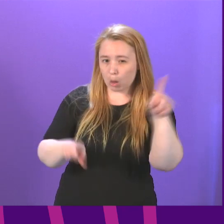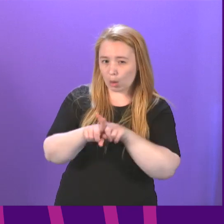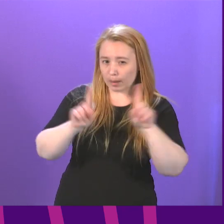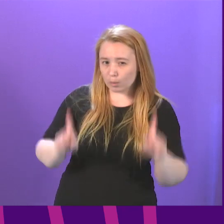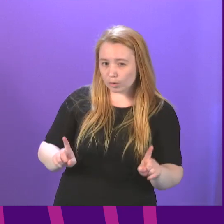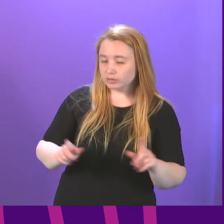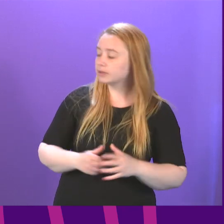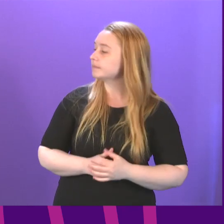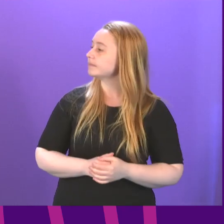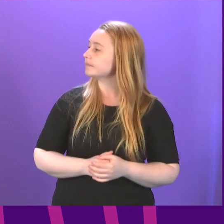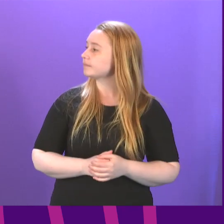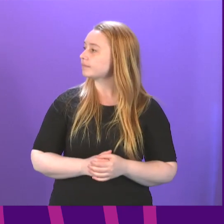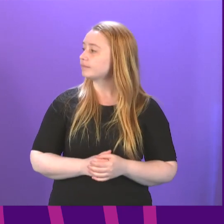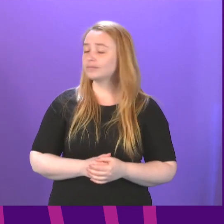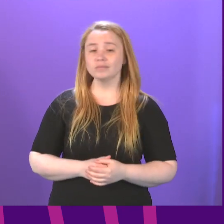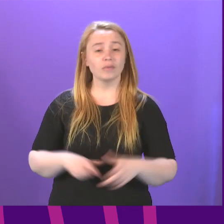Roseanna Cunningham: There is constant discussion within Government